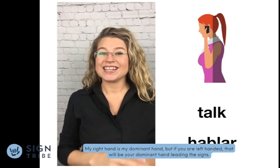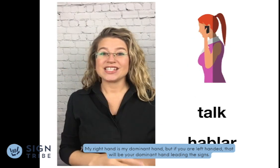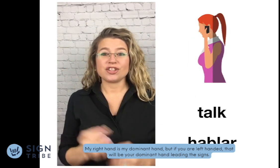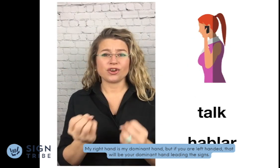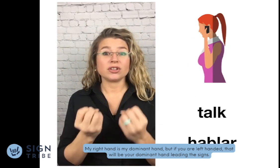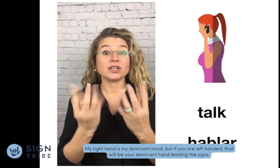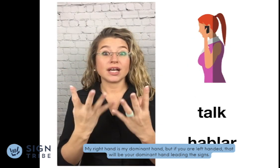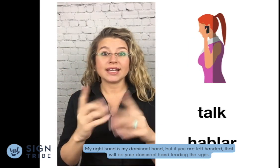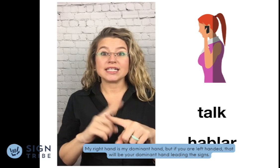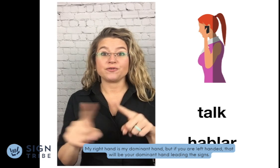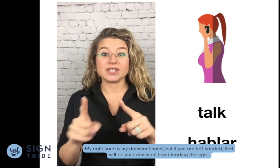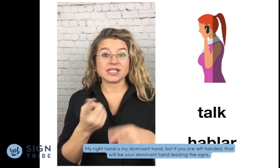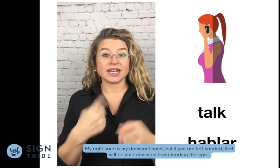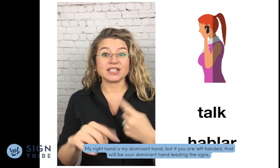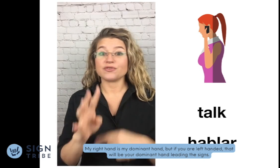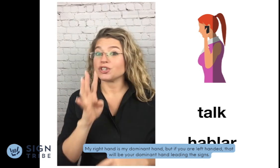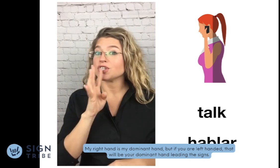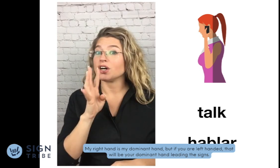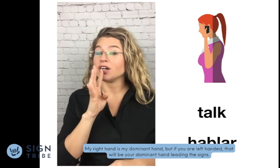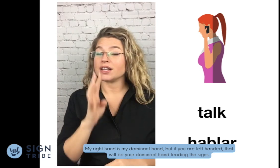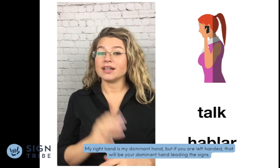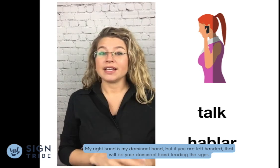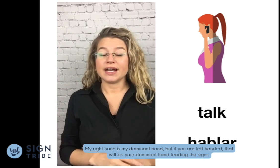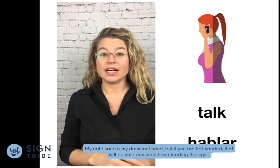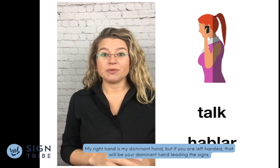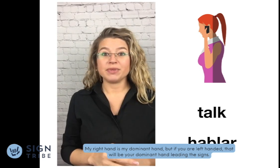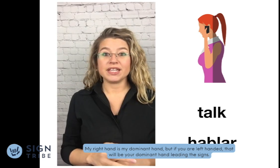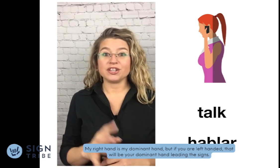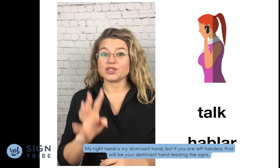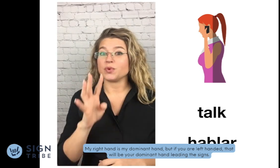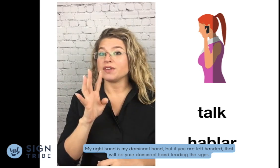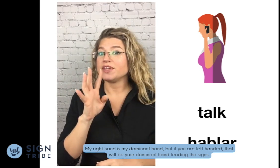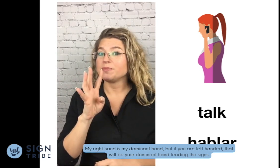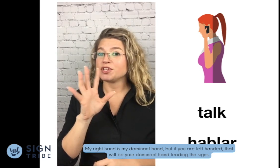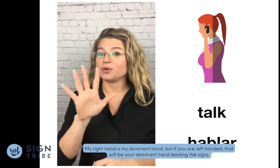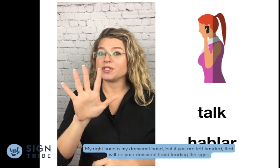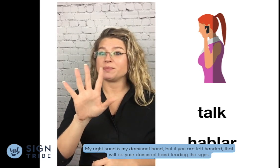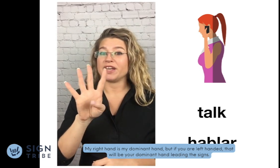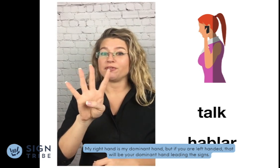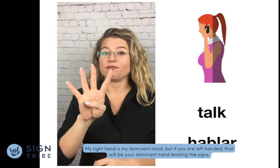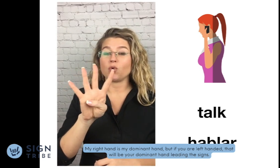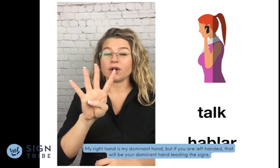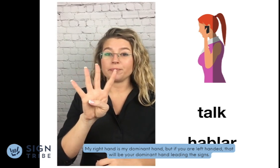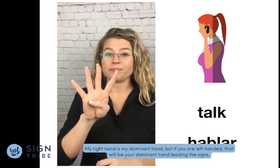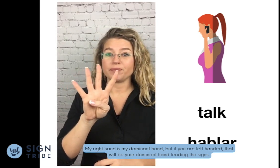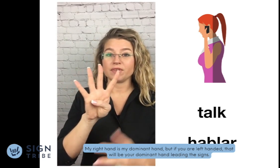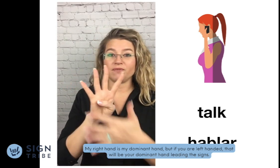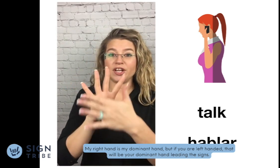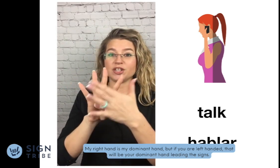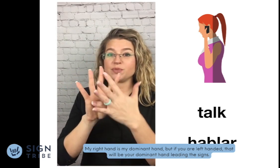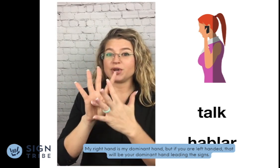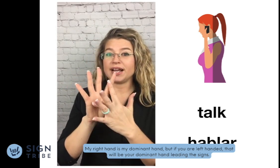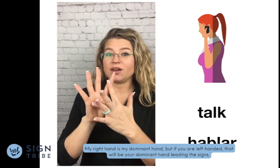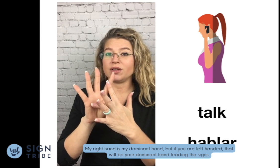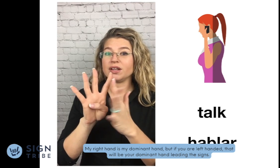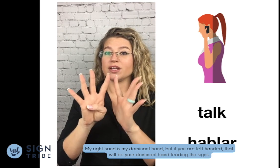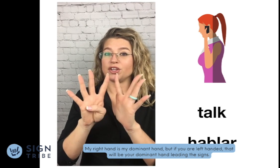So there are a lot of different signs for talk. Um, but here's one of them. So you're going to make a four finger spread out. Your